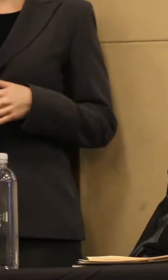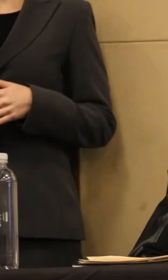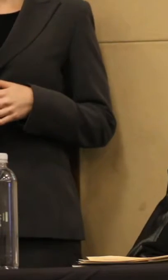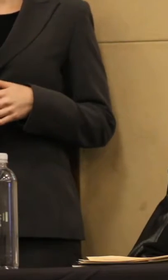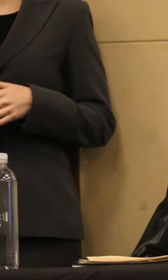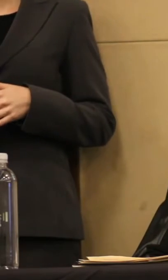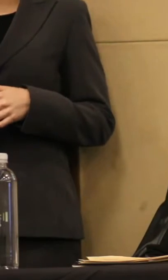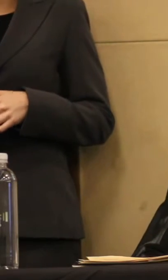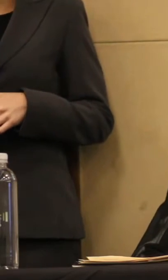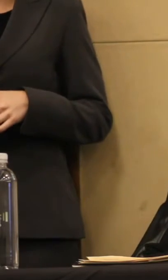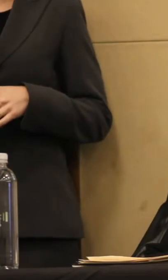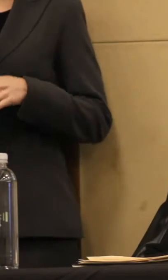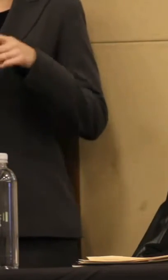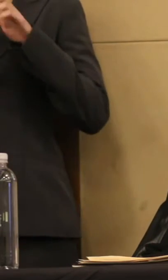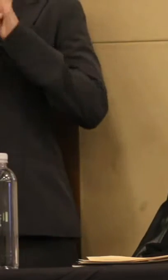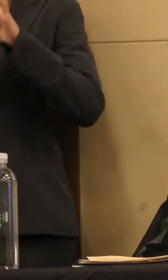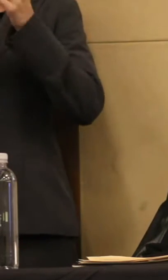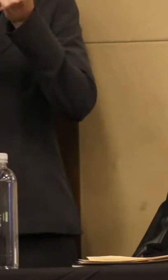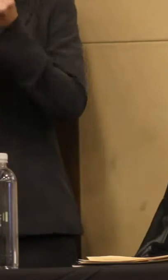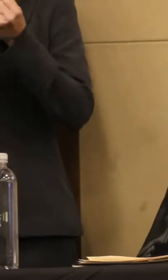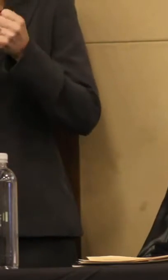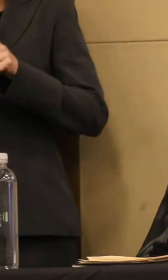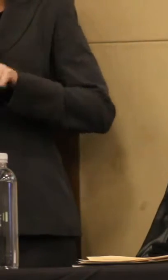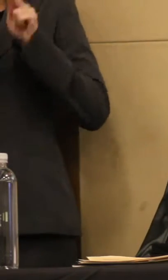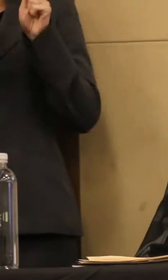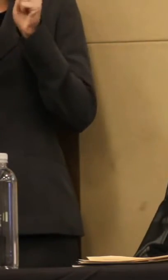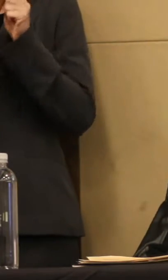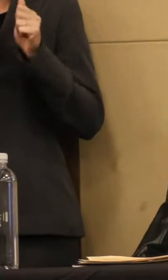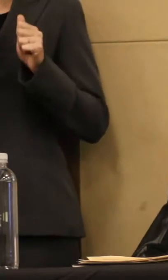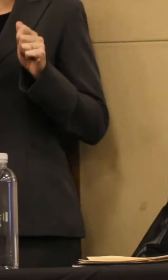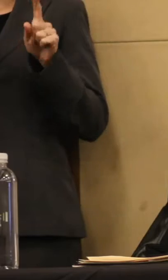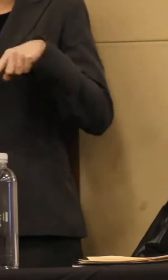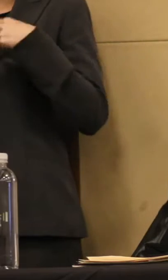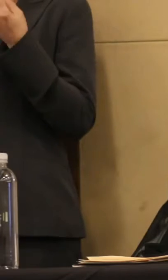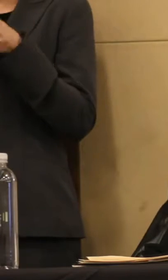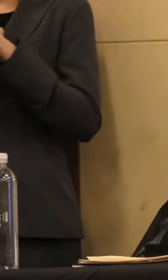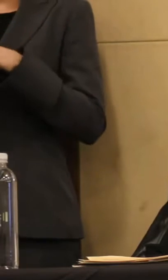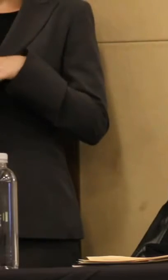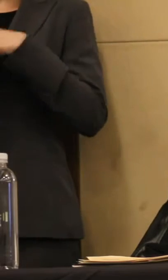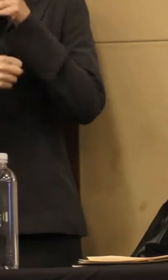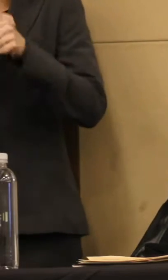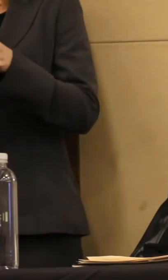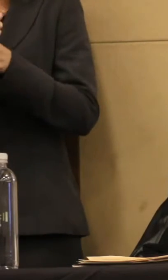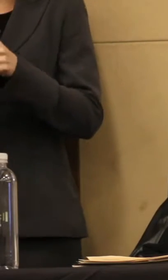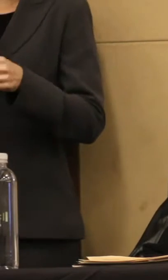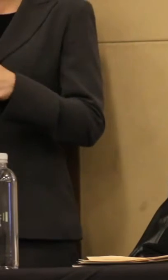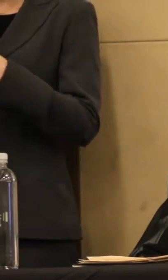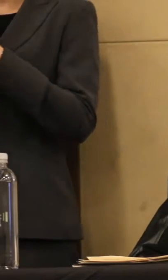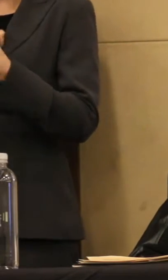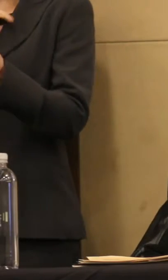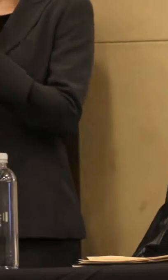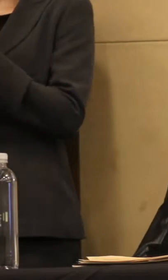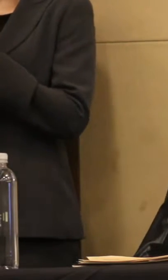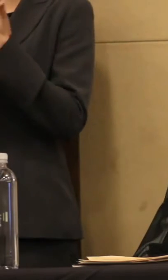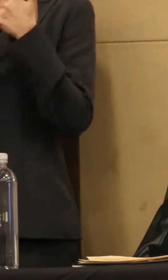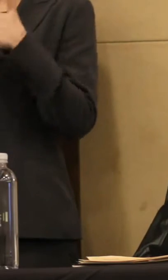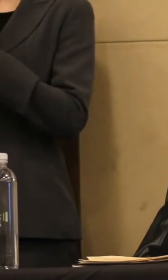disabilities over the years and he, I met him first when he was the head of civil rights at justice.